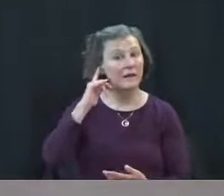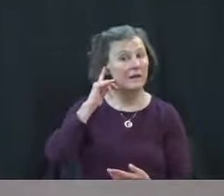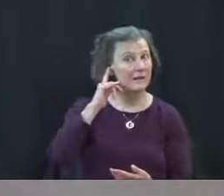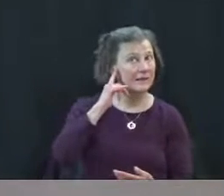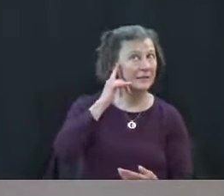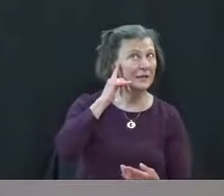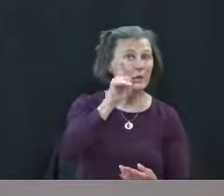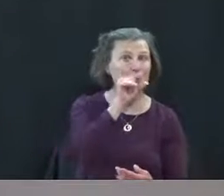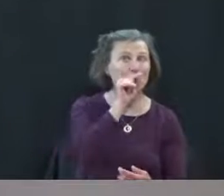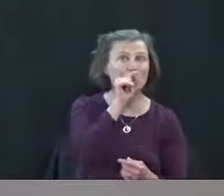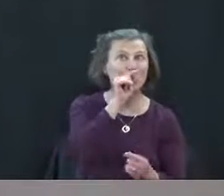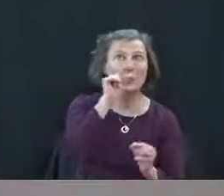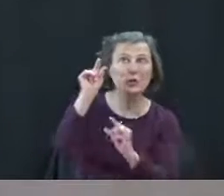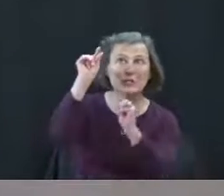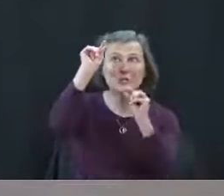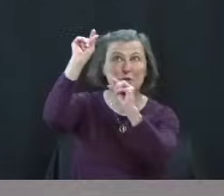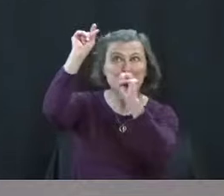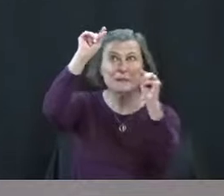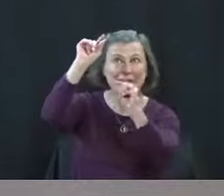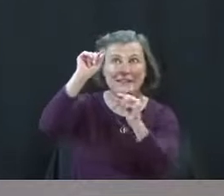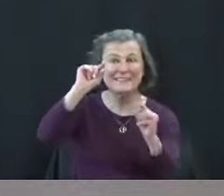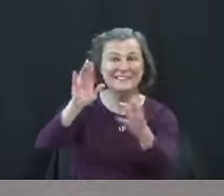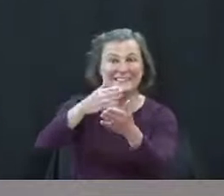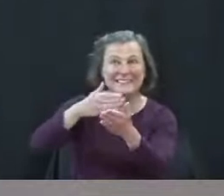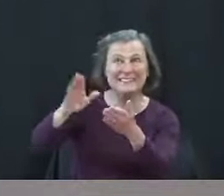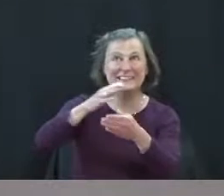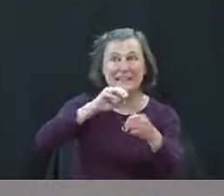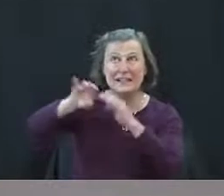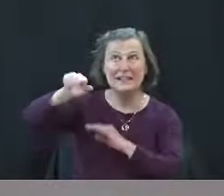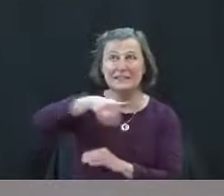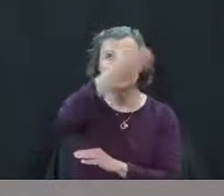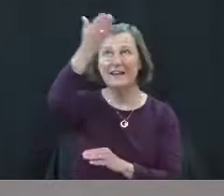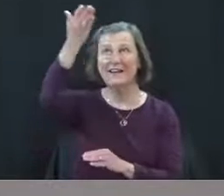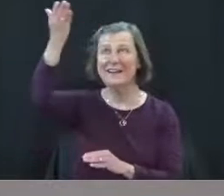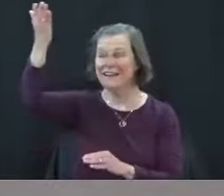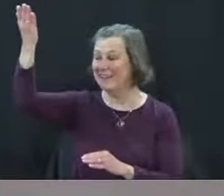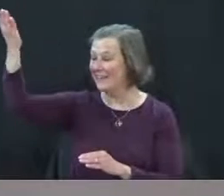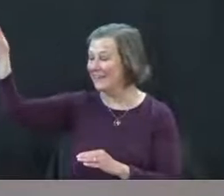I hear a bird chirping up in the sky,